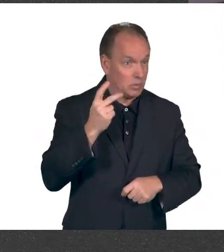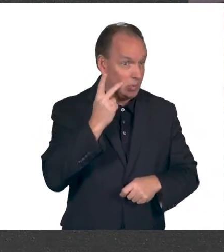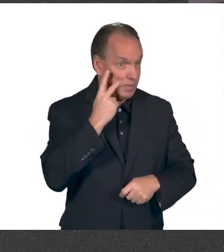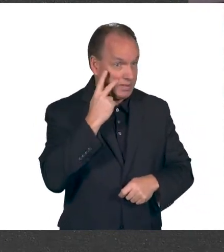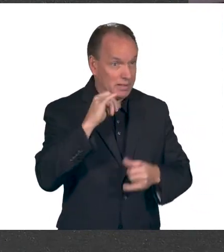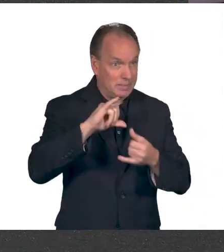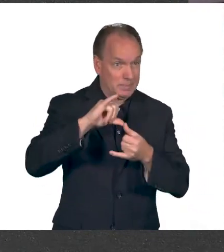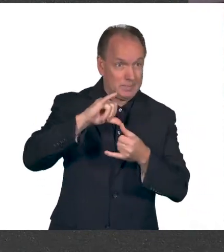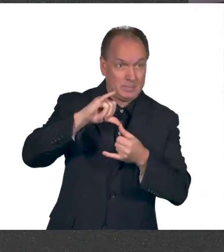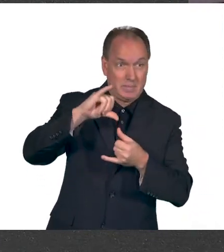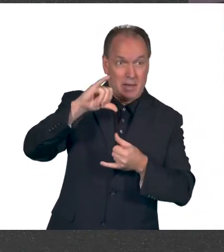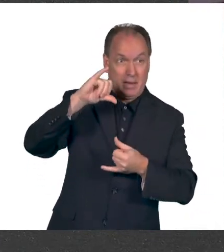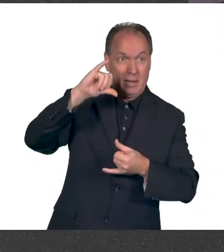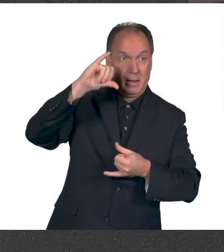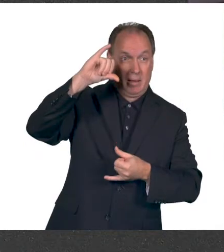Let's measure and find out.